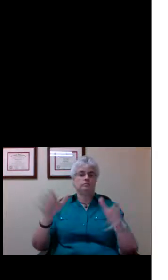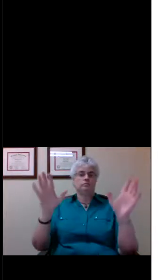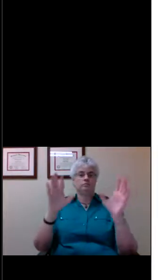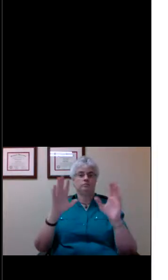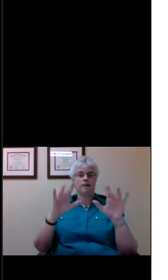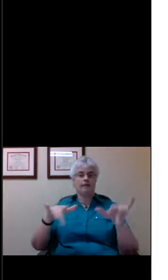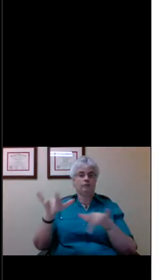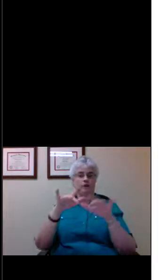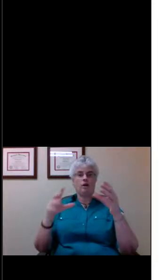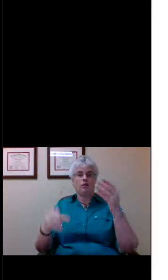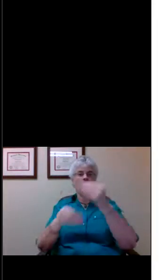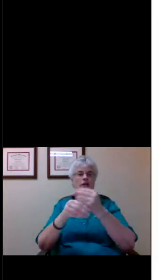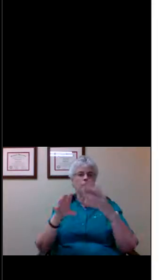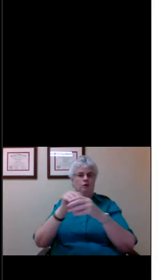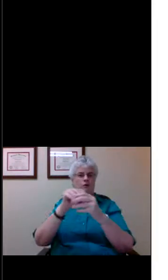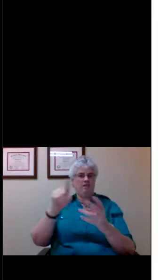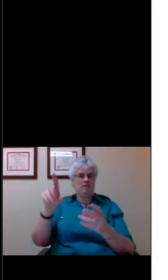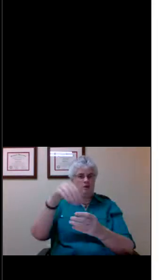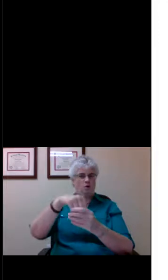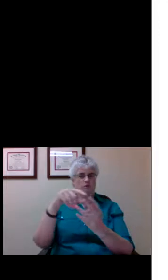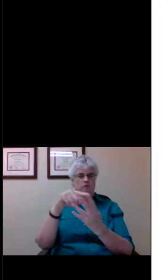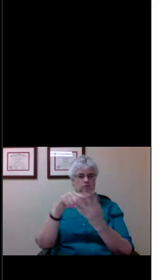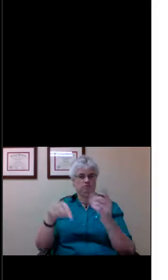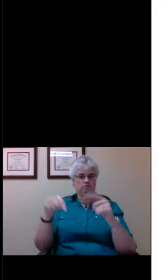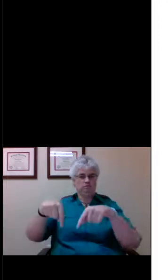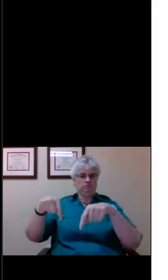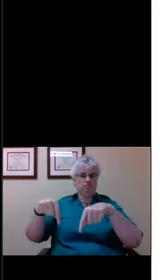available to all of you after this recording is done. We'll include those as